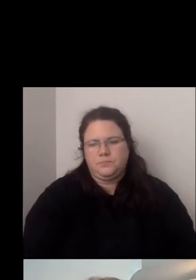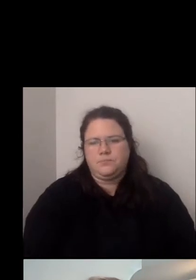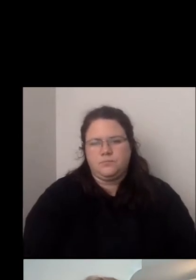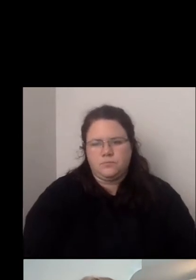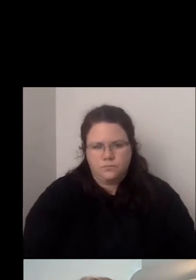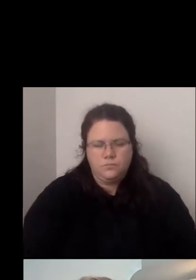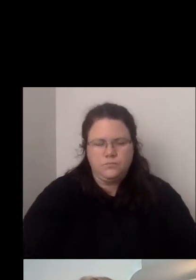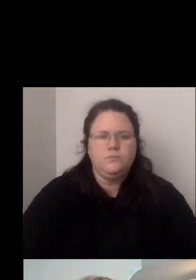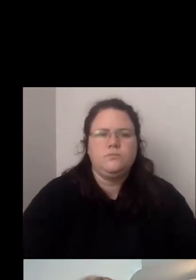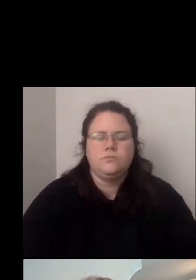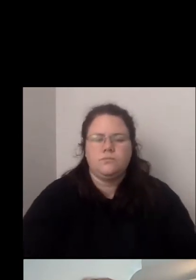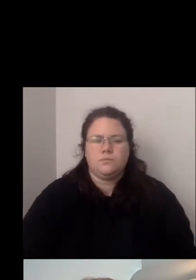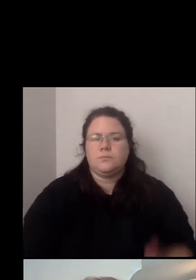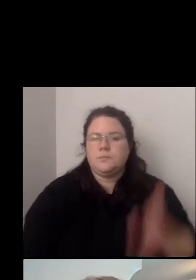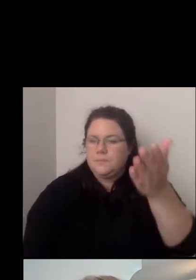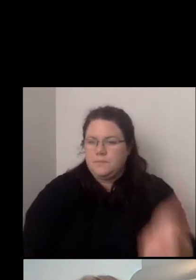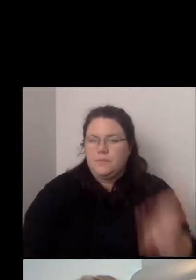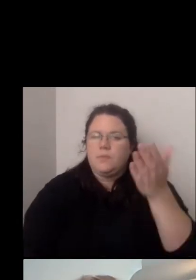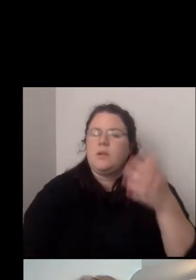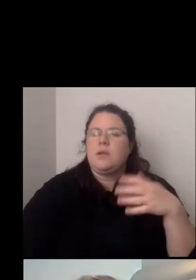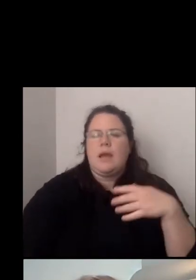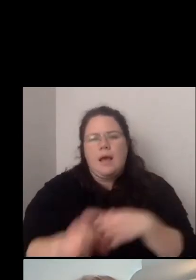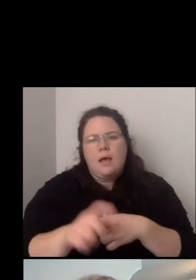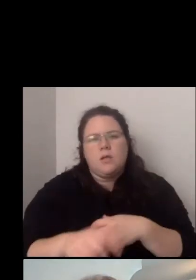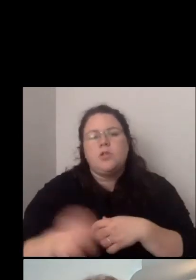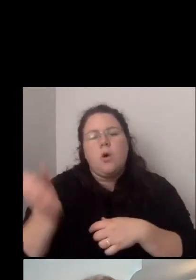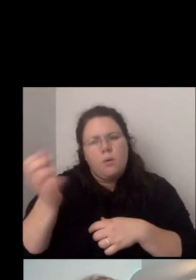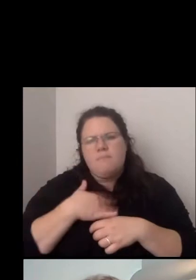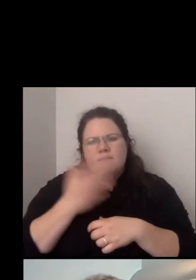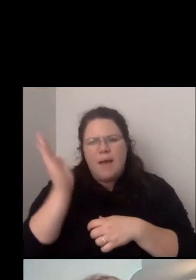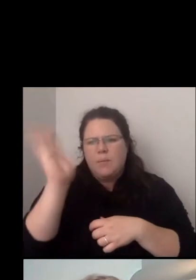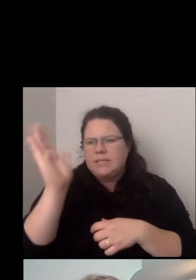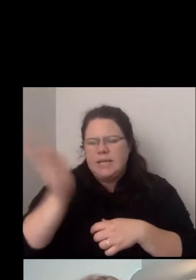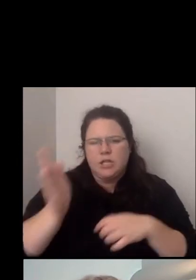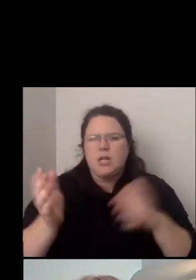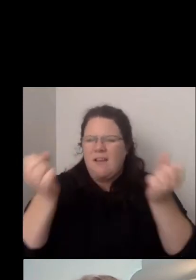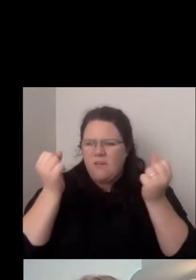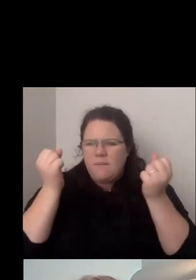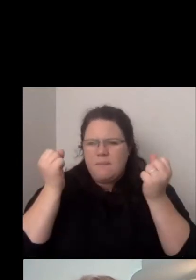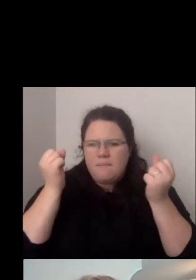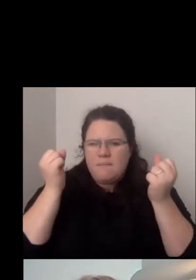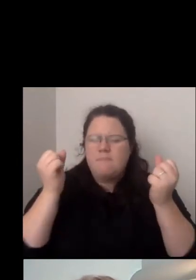And the work that I'm referencing, I have to give a shout-out to all of these paleoethnobotanists who have done all the work.